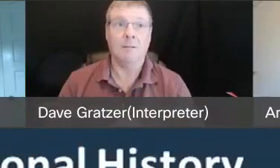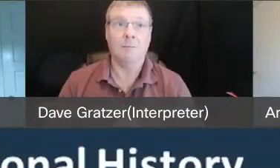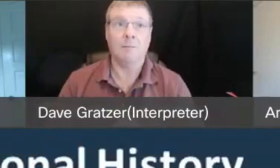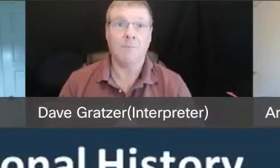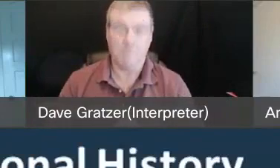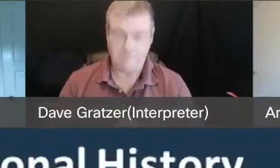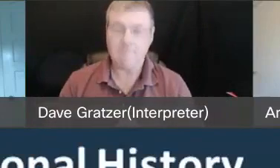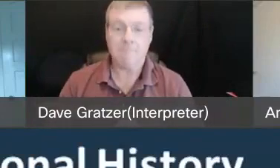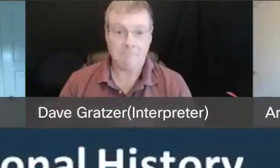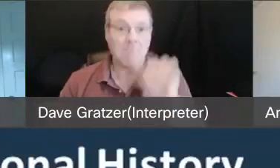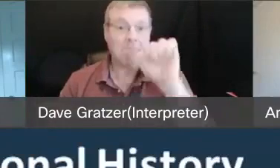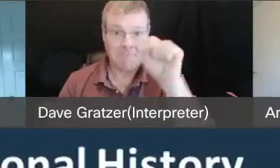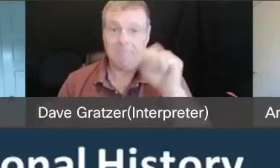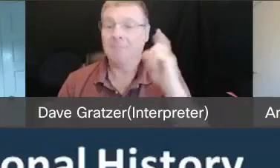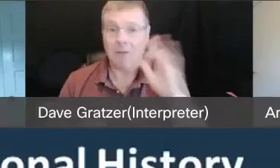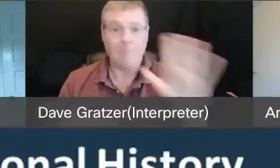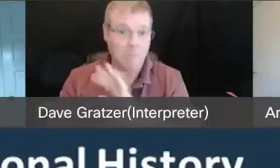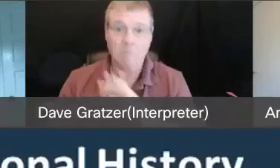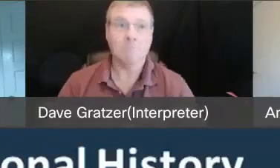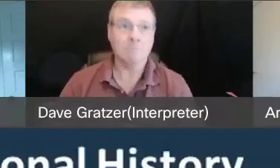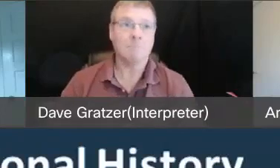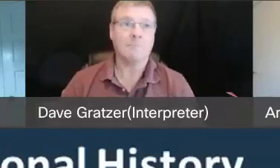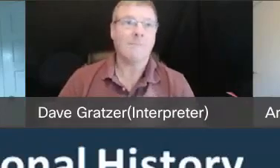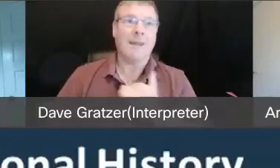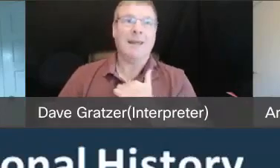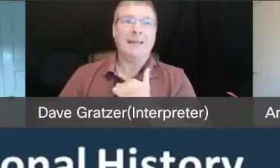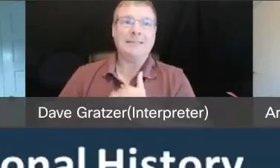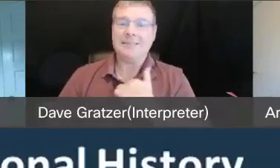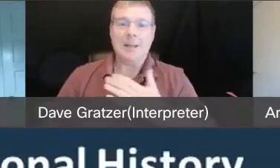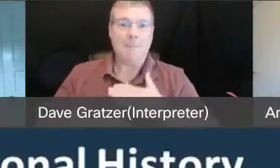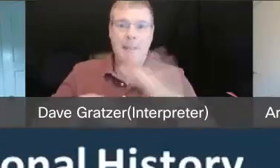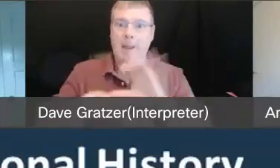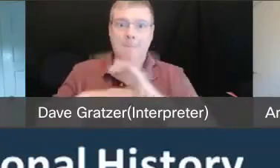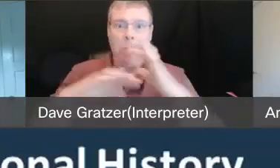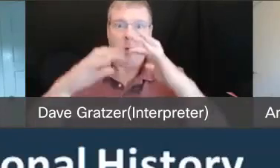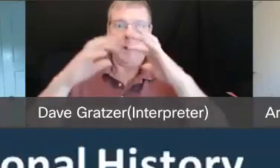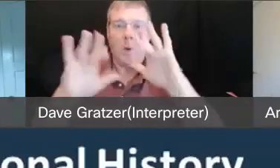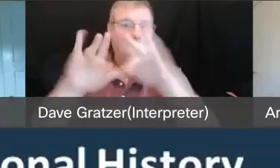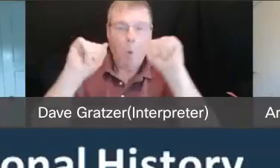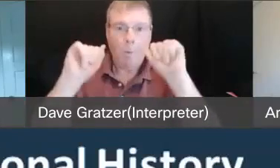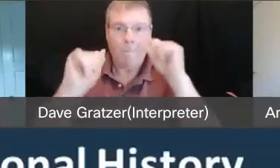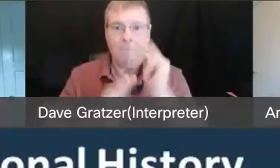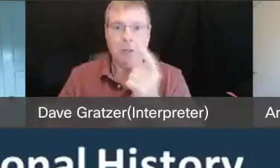Yeah, we could give you the whole time. Oh. Sorry, my whole computer system just went blank for a second. I apologize.